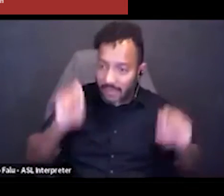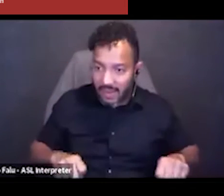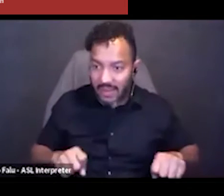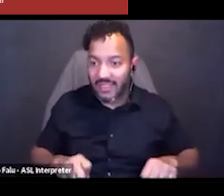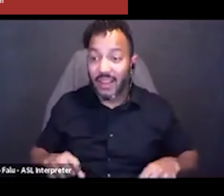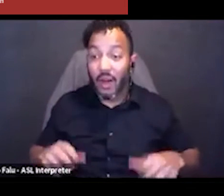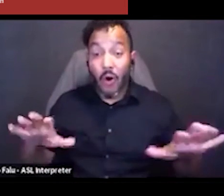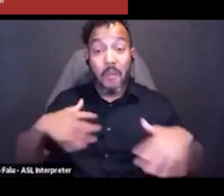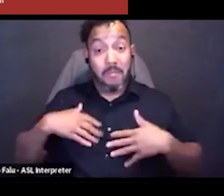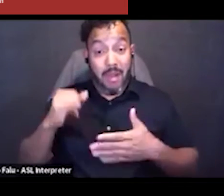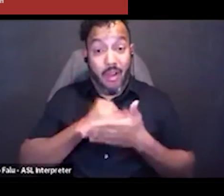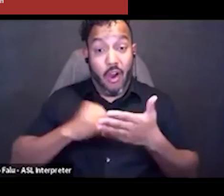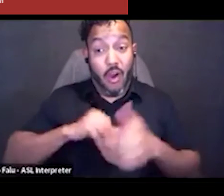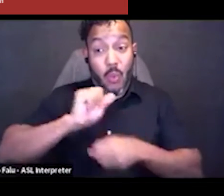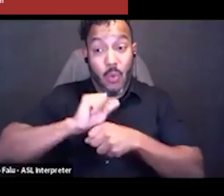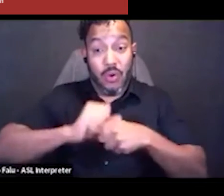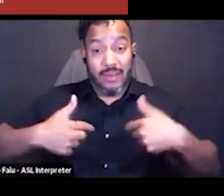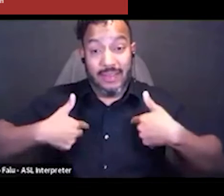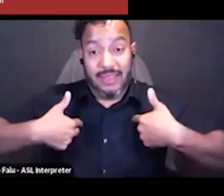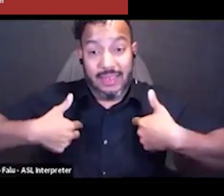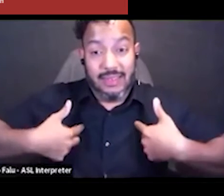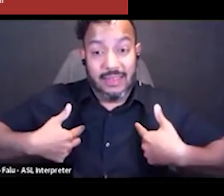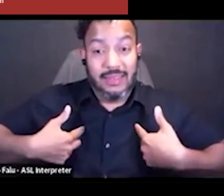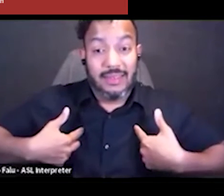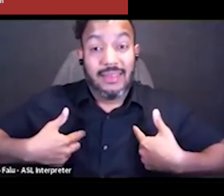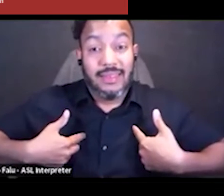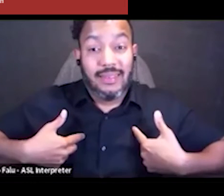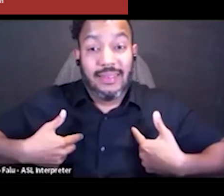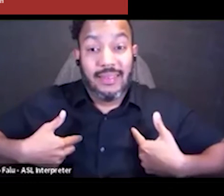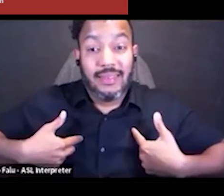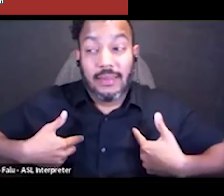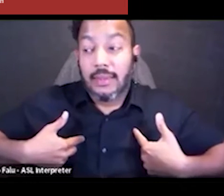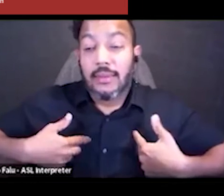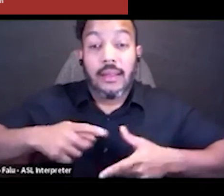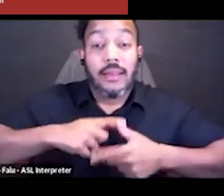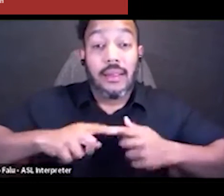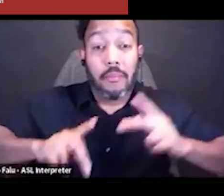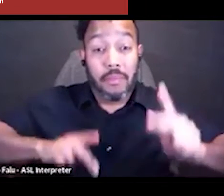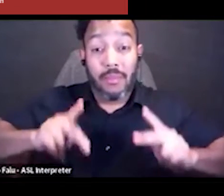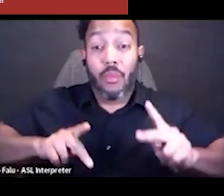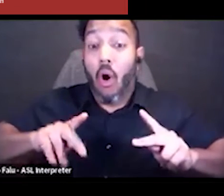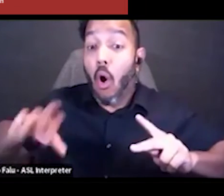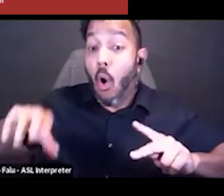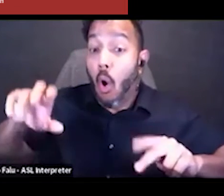We'll drop a link in the chat so people can see your work.